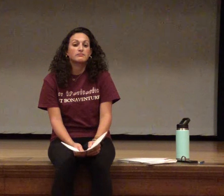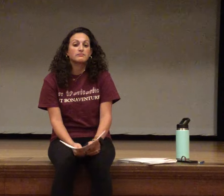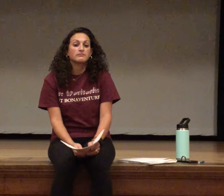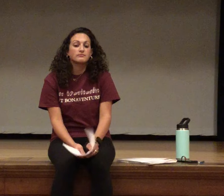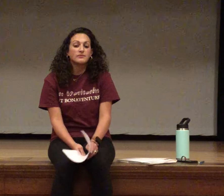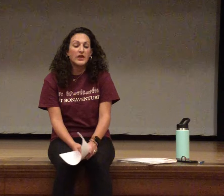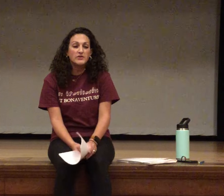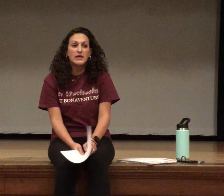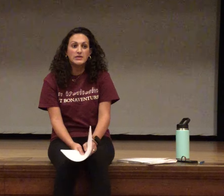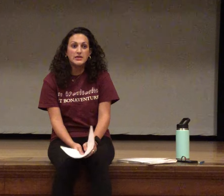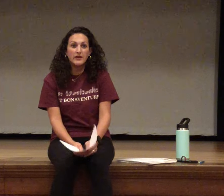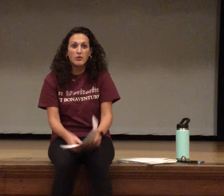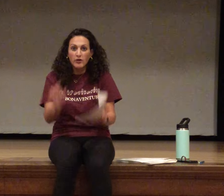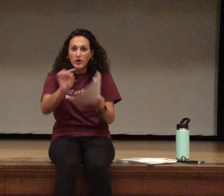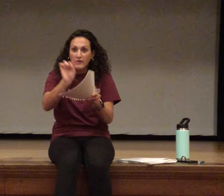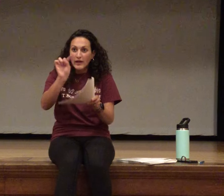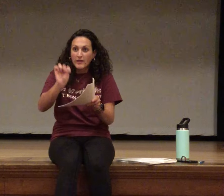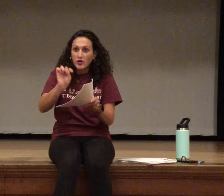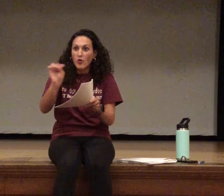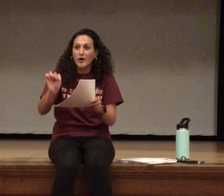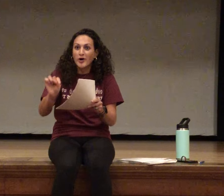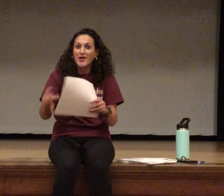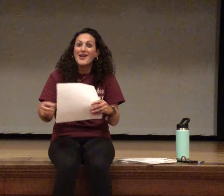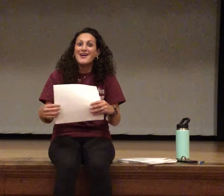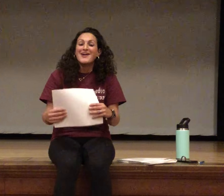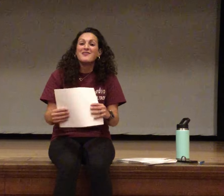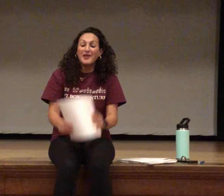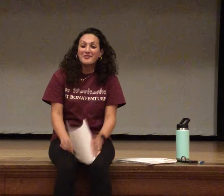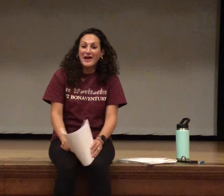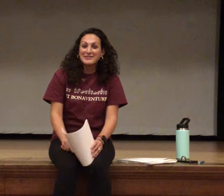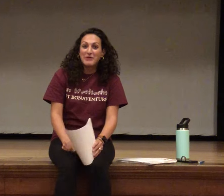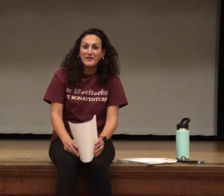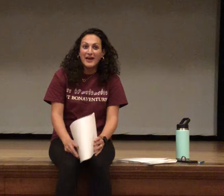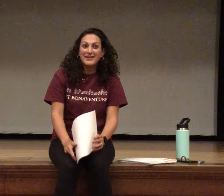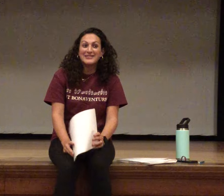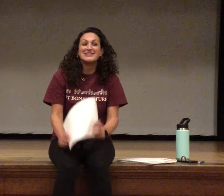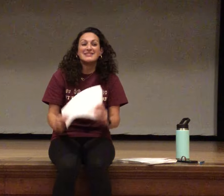um that you see on TV where they're in that little corner yeah fun fact about that is